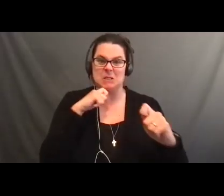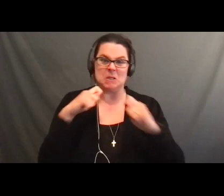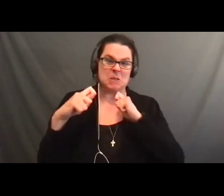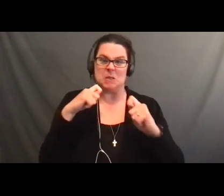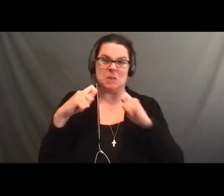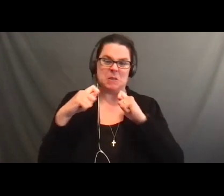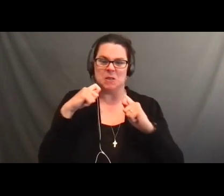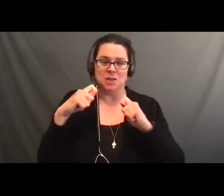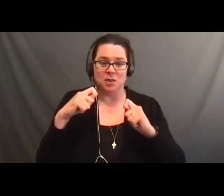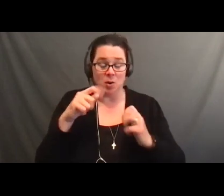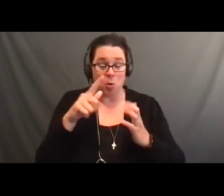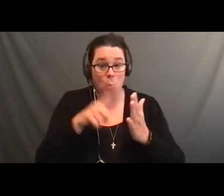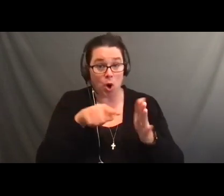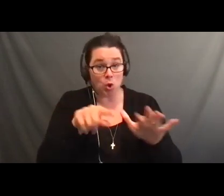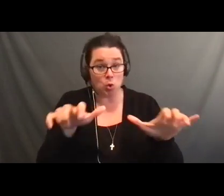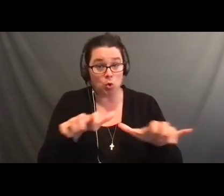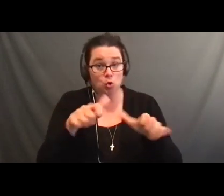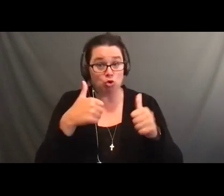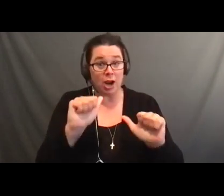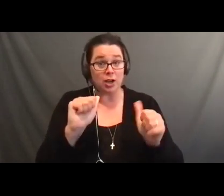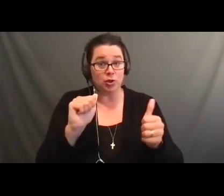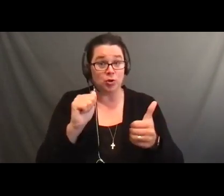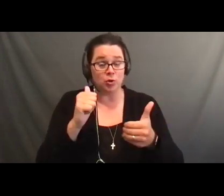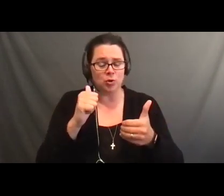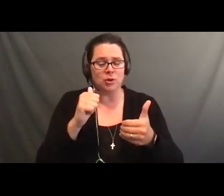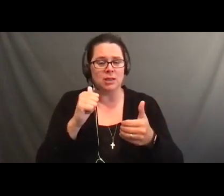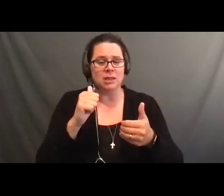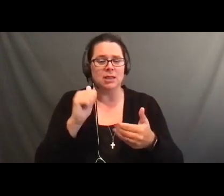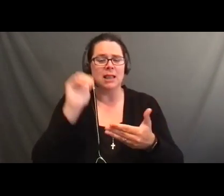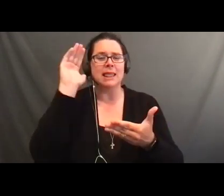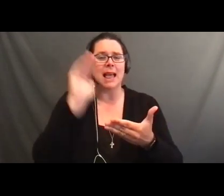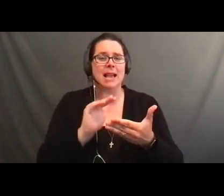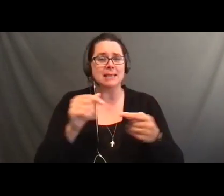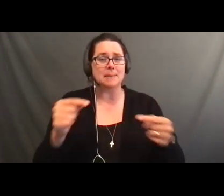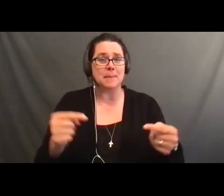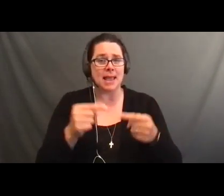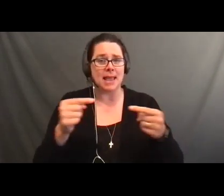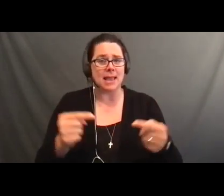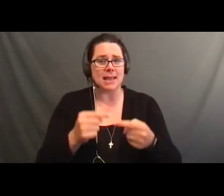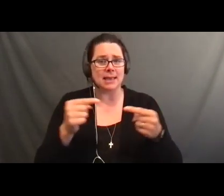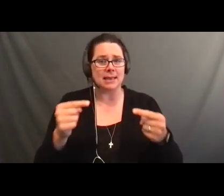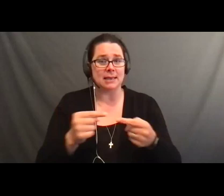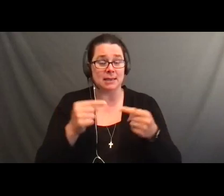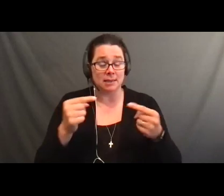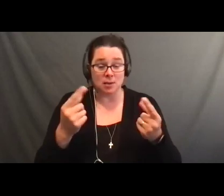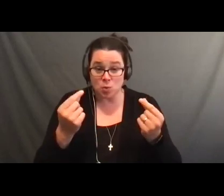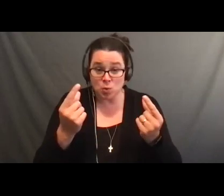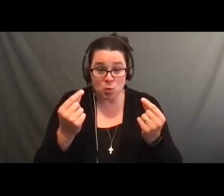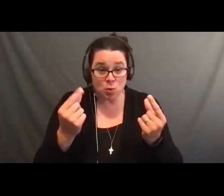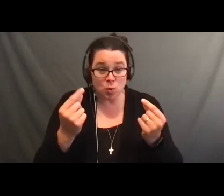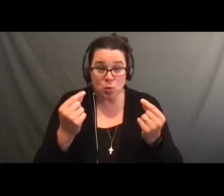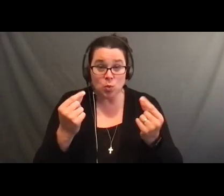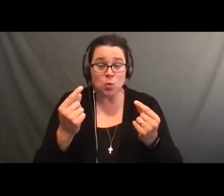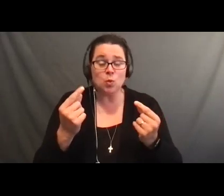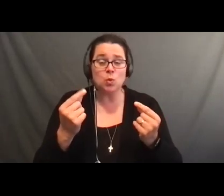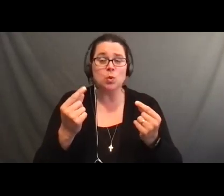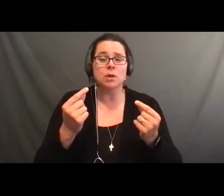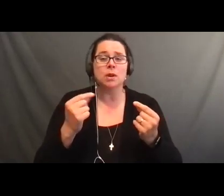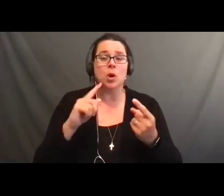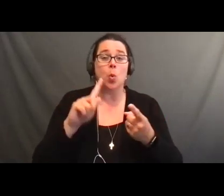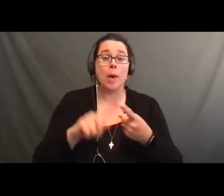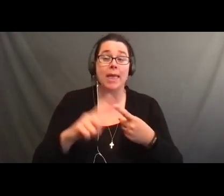What you do to try to take some of the sting away from them is